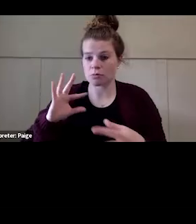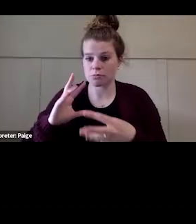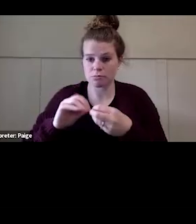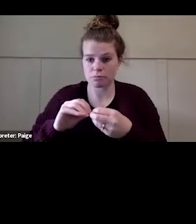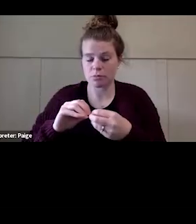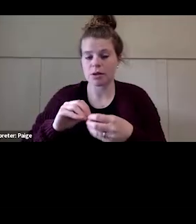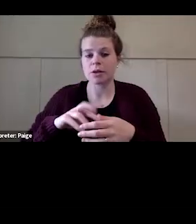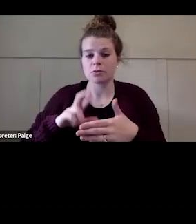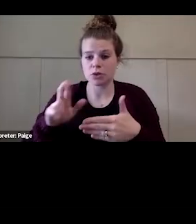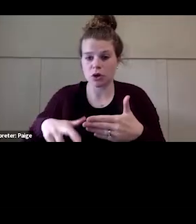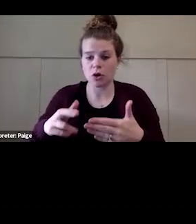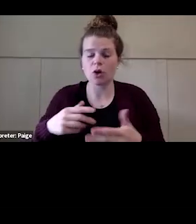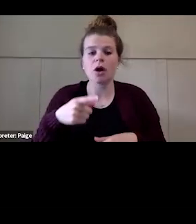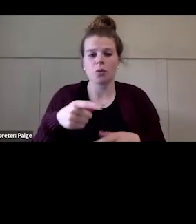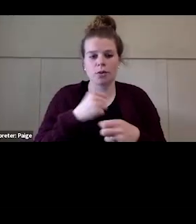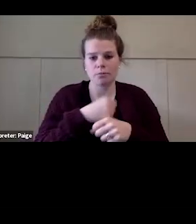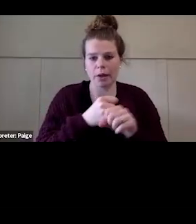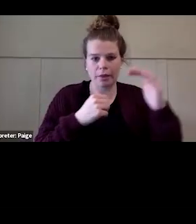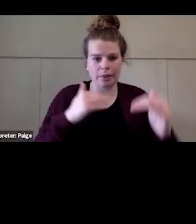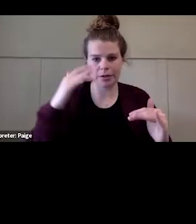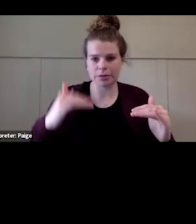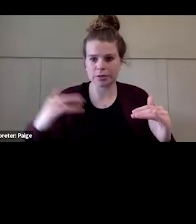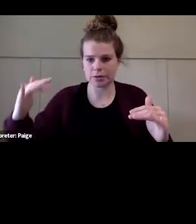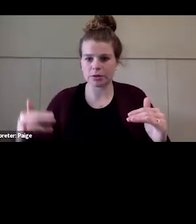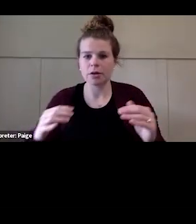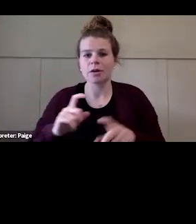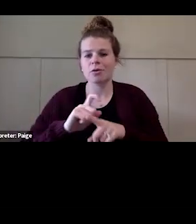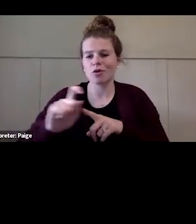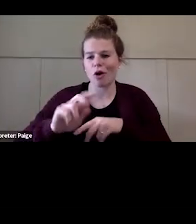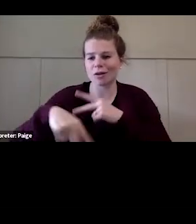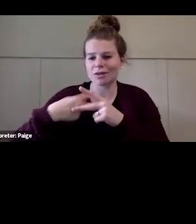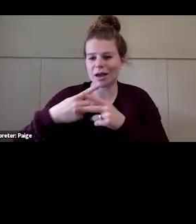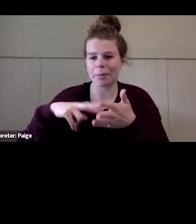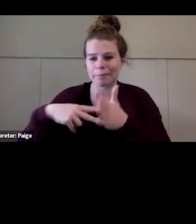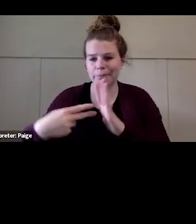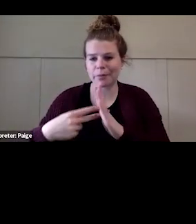that you'll see here. And when I say call types, I mean when someone calls into 911,